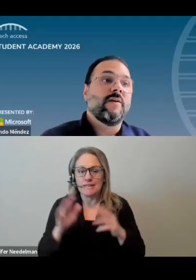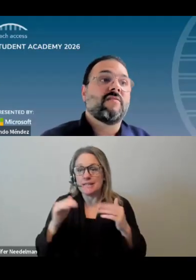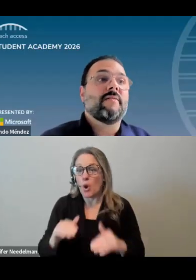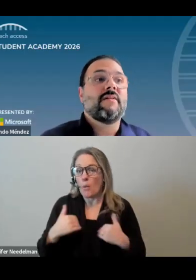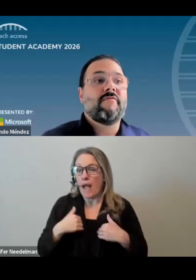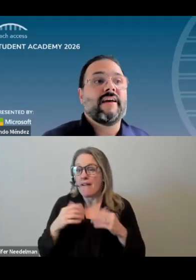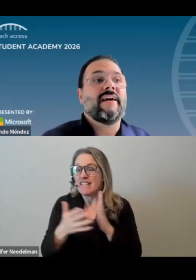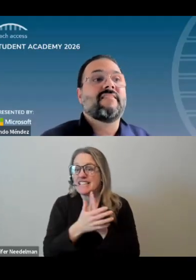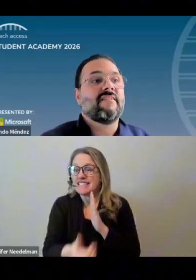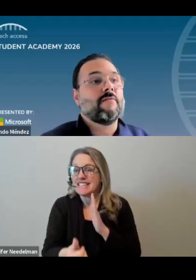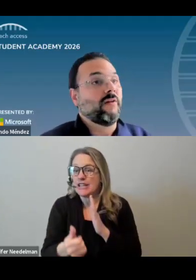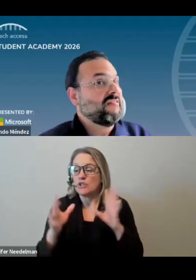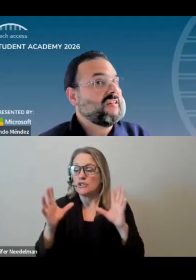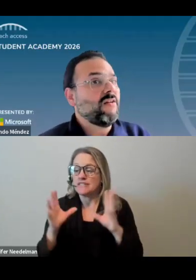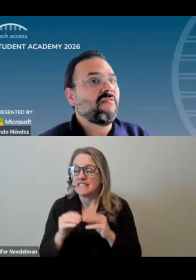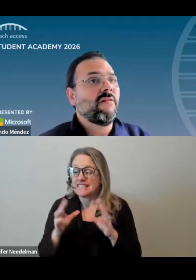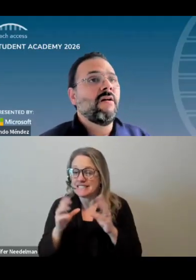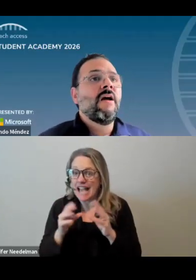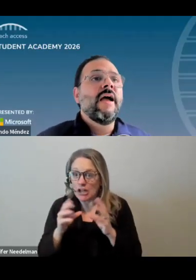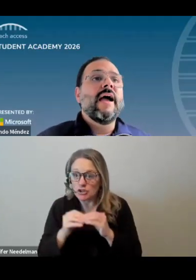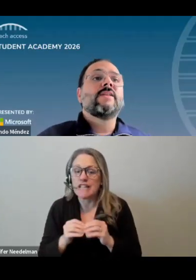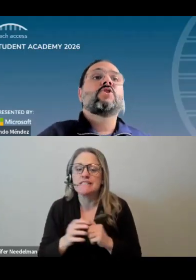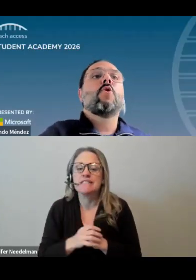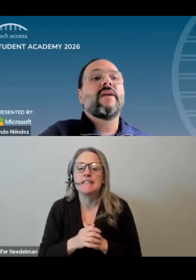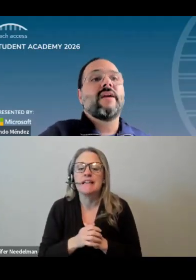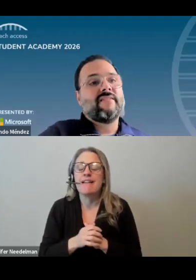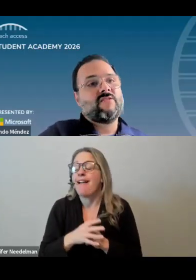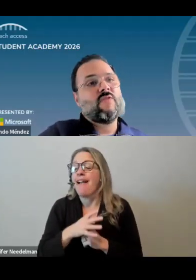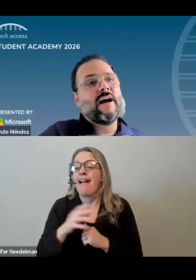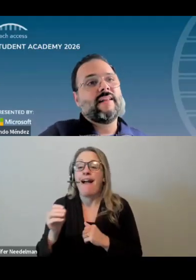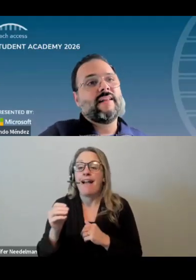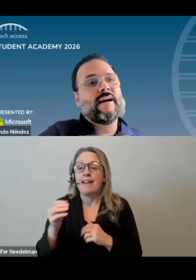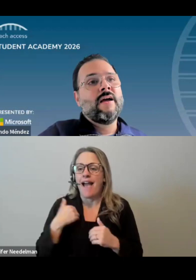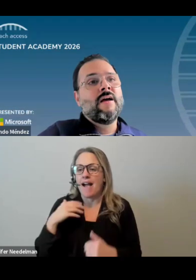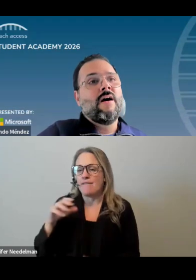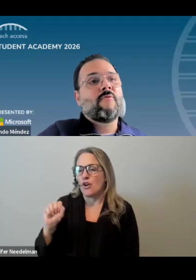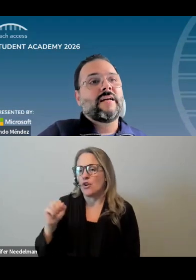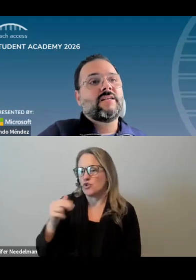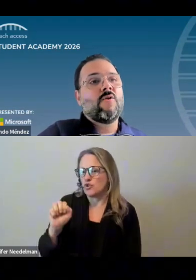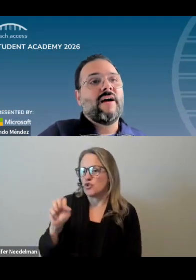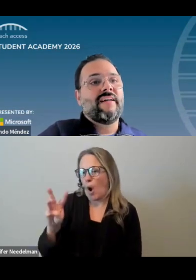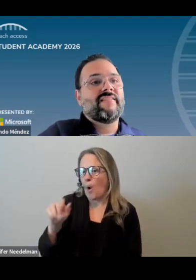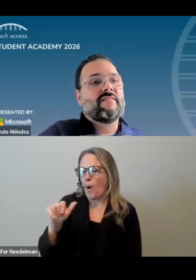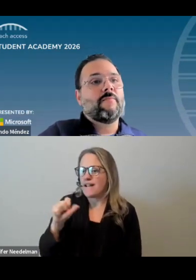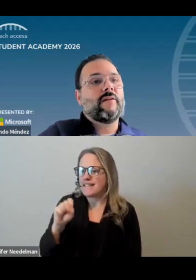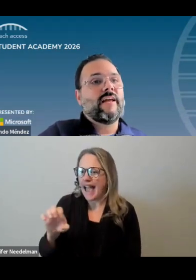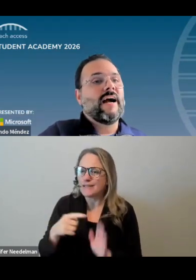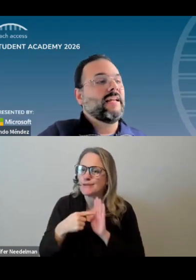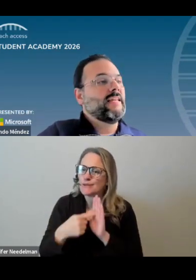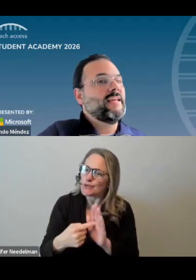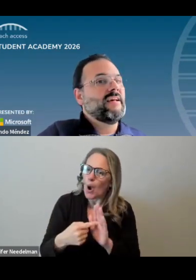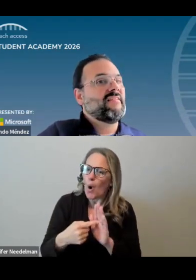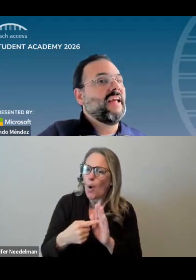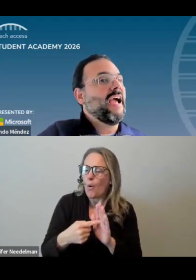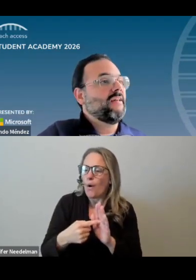to build specific accessibility skills. And, showcases to highlight practical accessibility ideas